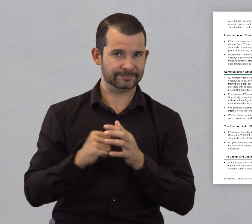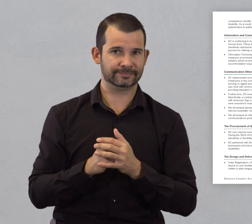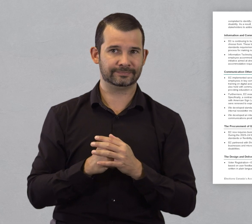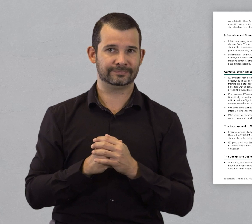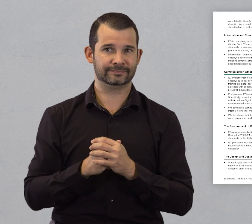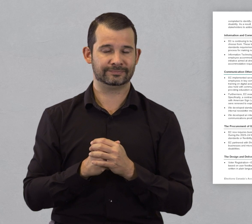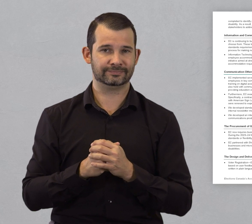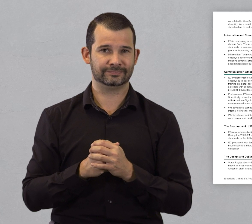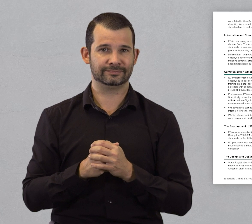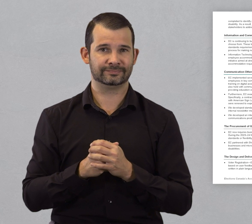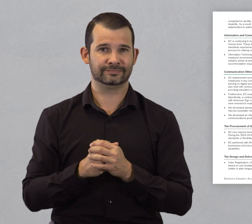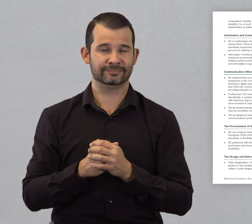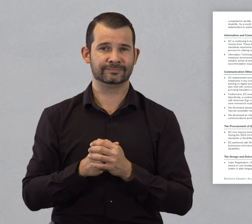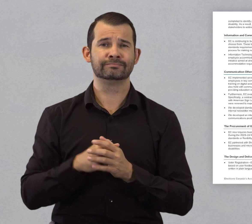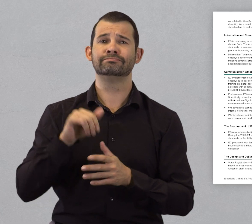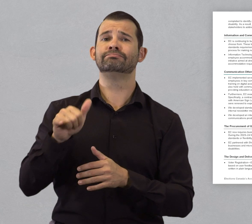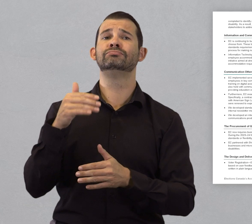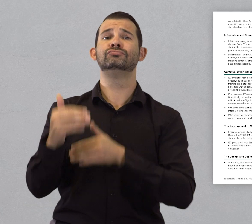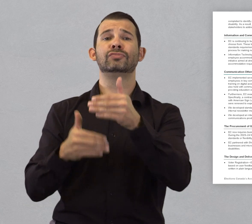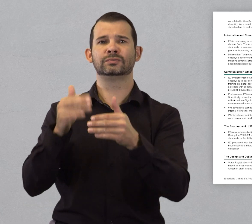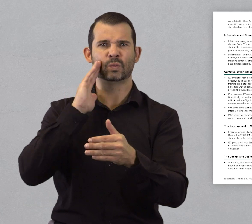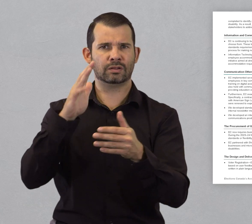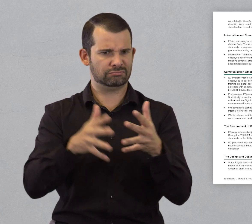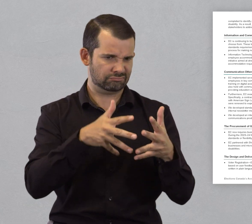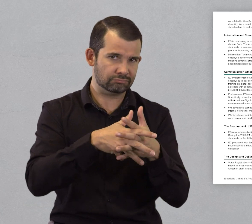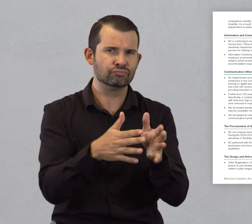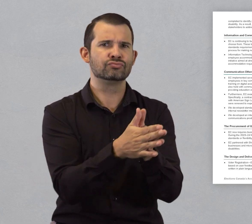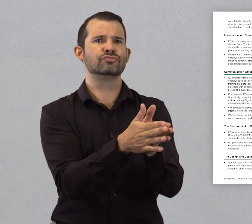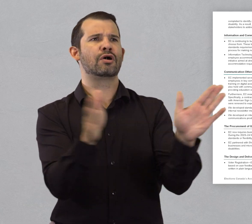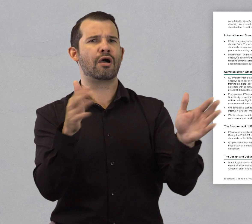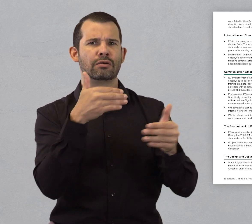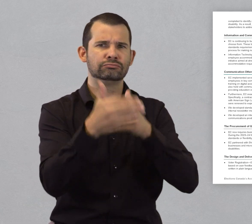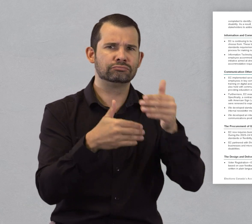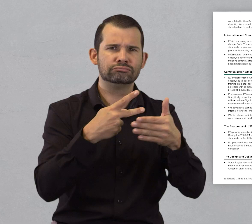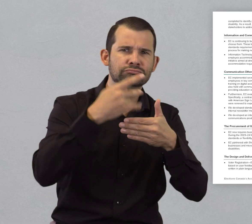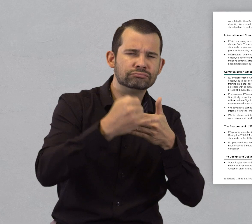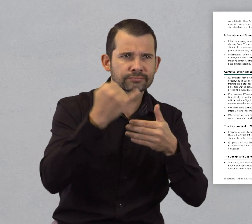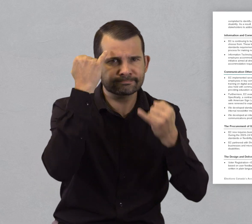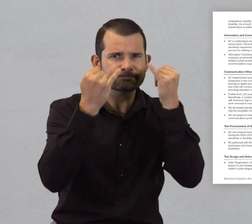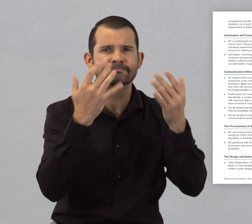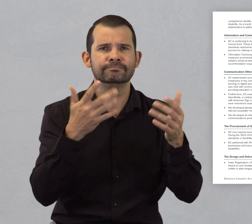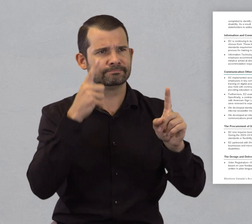IT. This process will be integrated into a broader initiative aimed at streamlining the